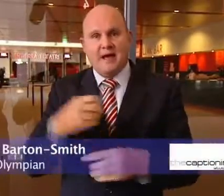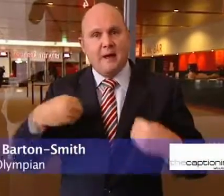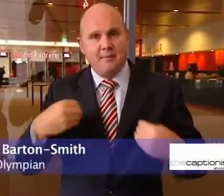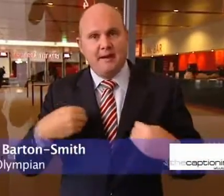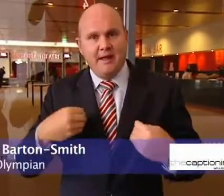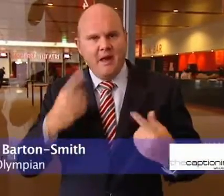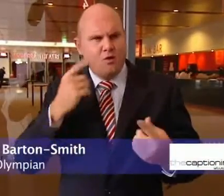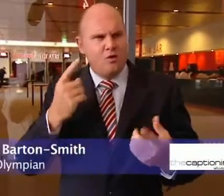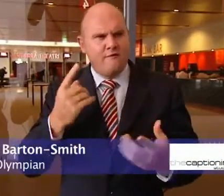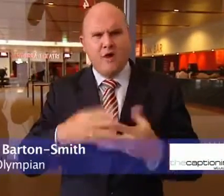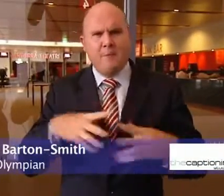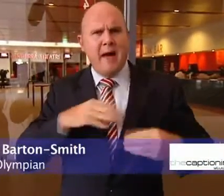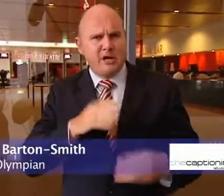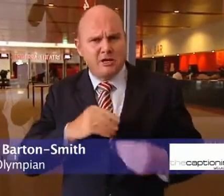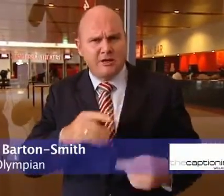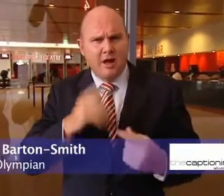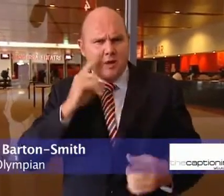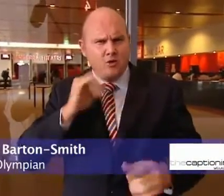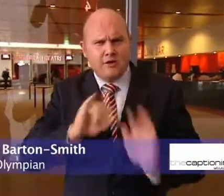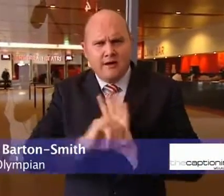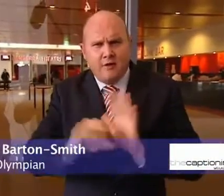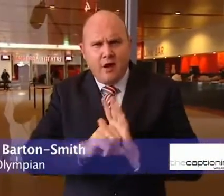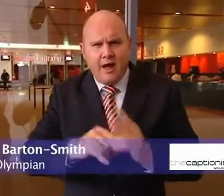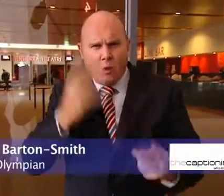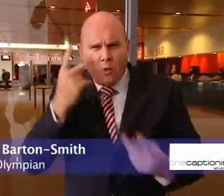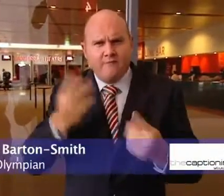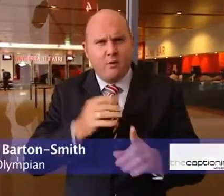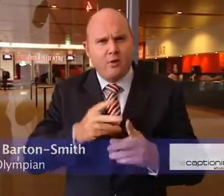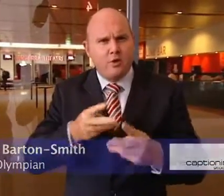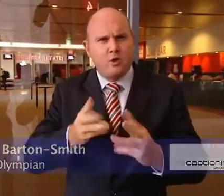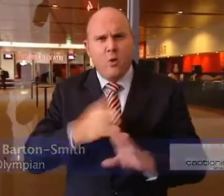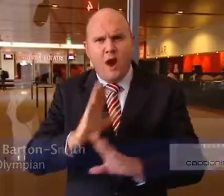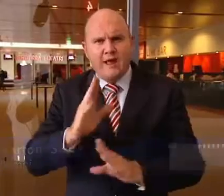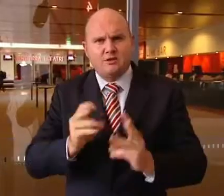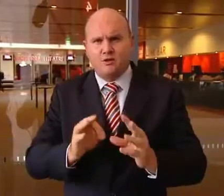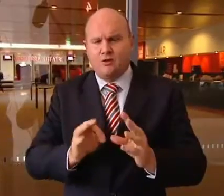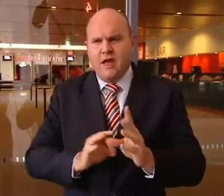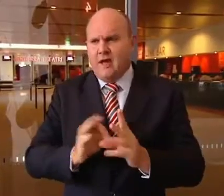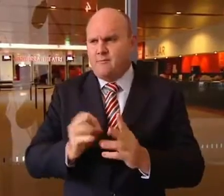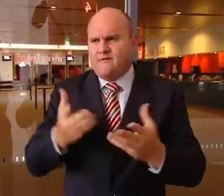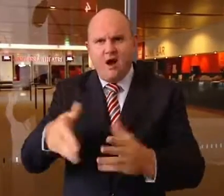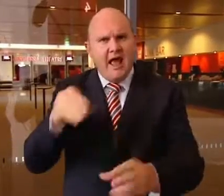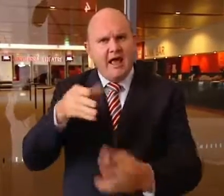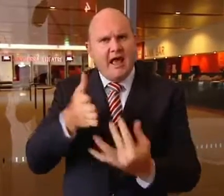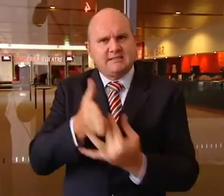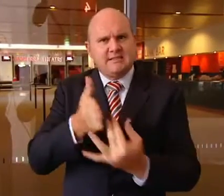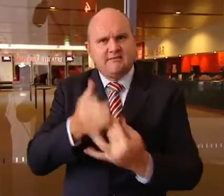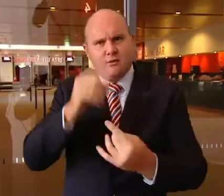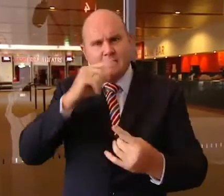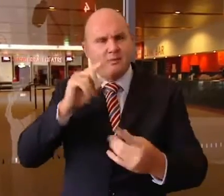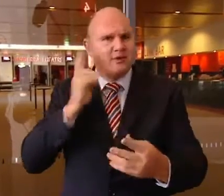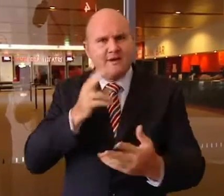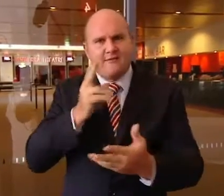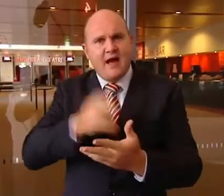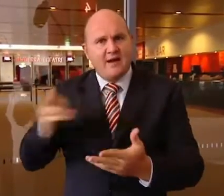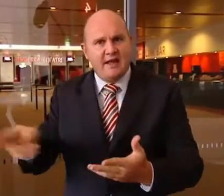who are very passionate to identify and look for new ways to provide access for people who are Deaf or hard of hearing